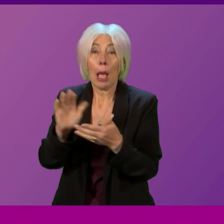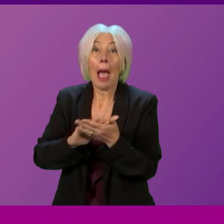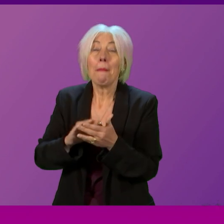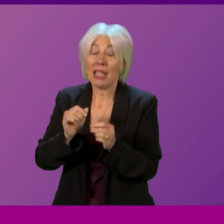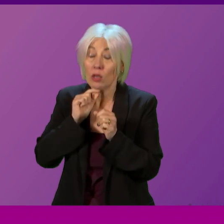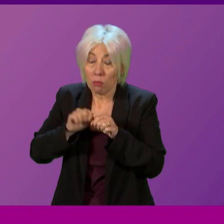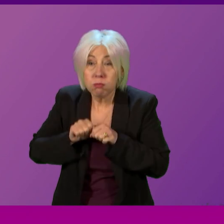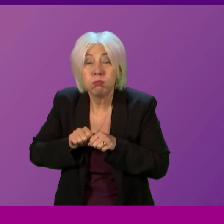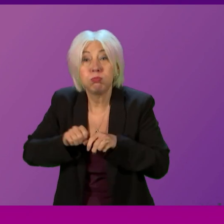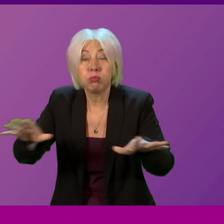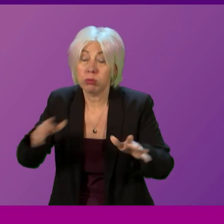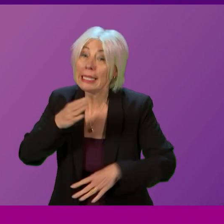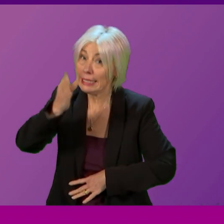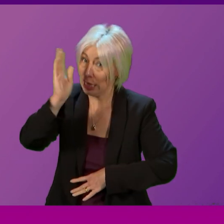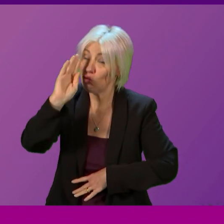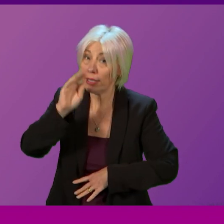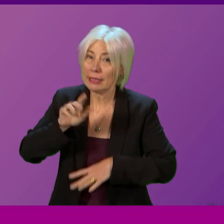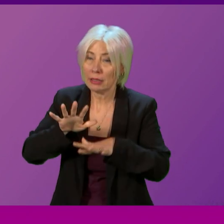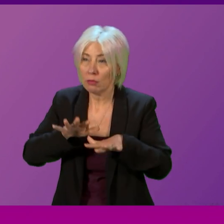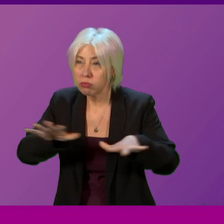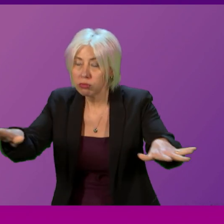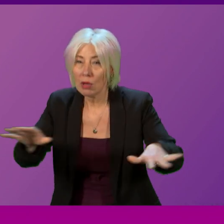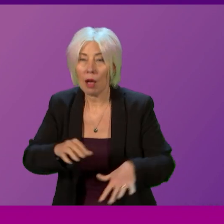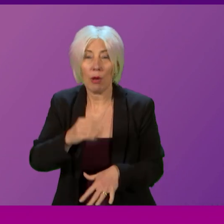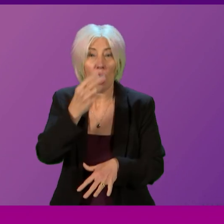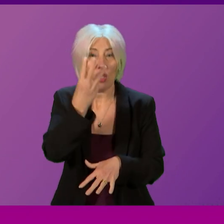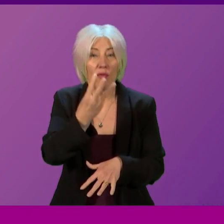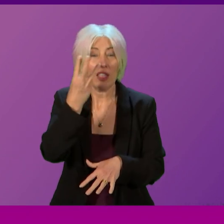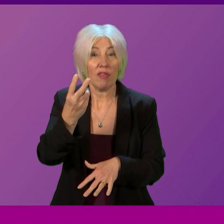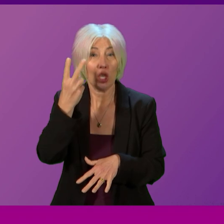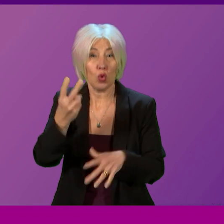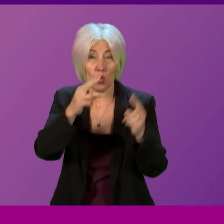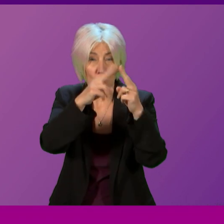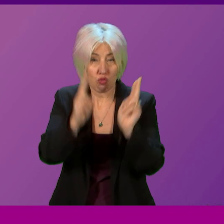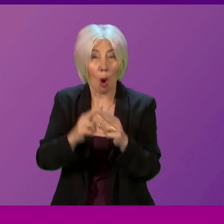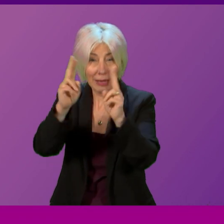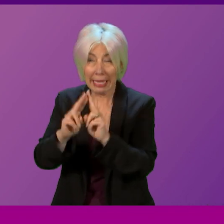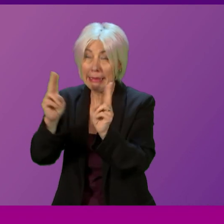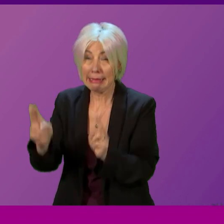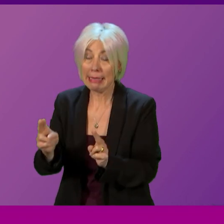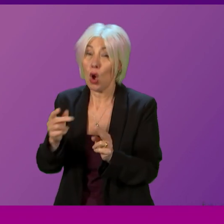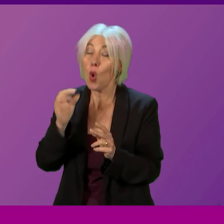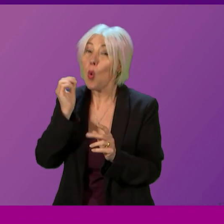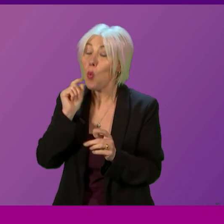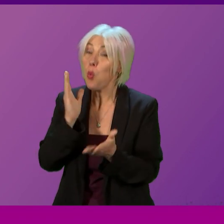and potentially dangerous flooding of an estimated 332 properties—beyond anything yet experienced by Brechin.